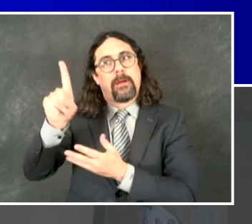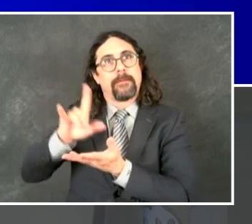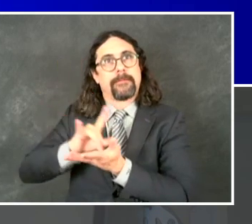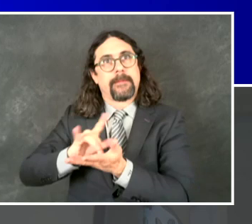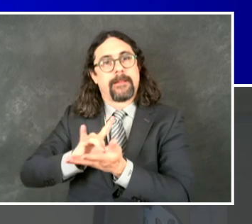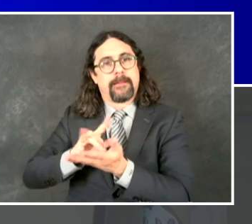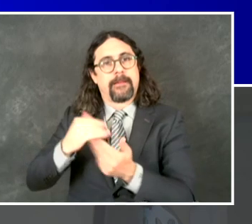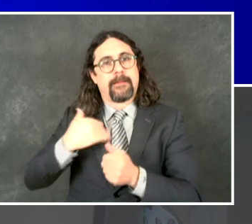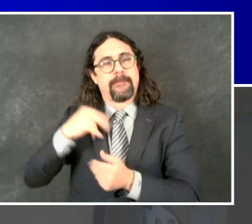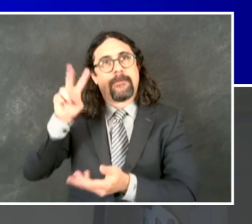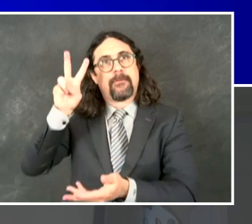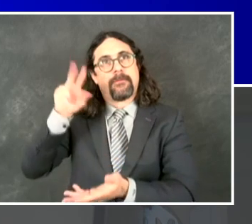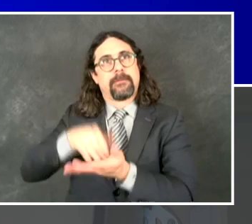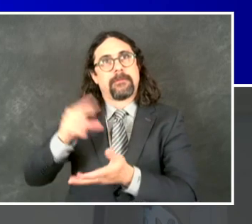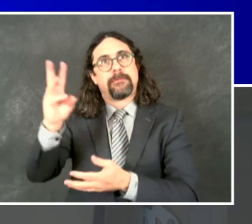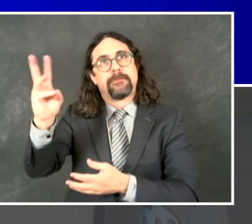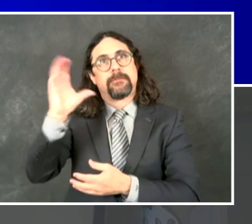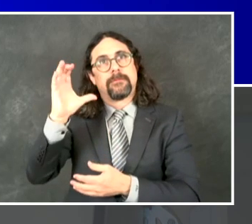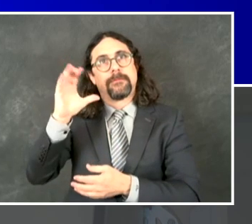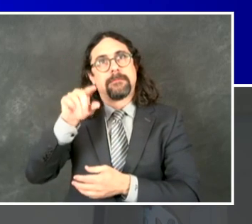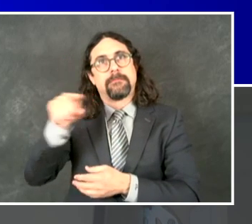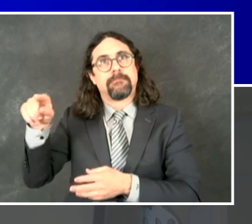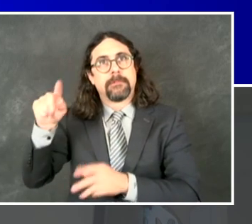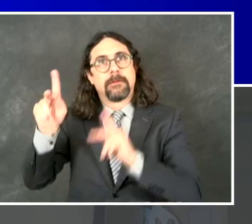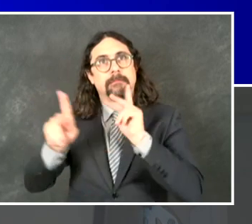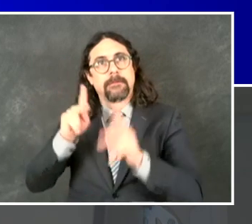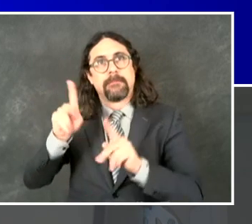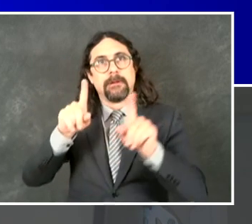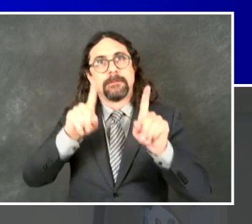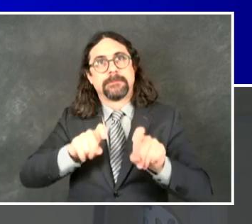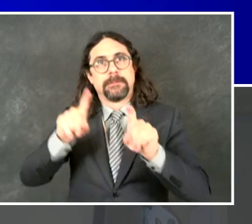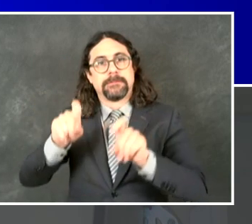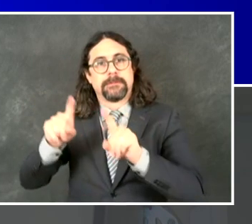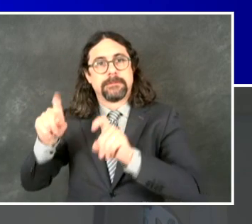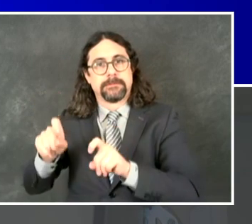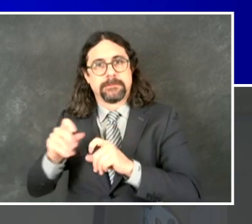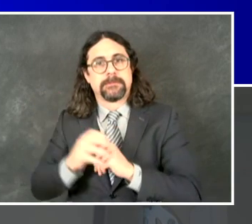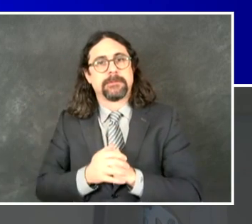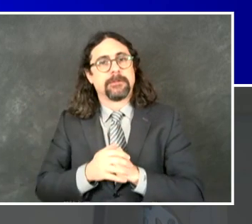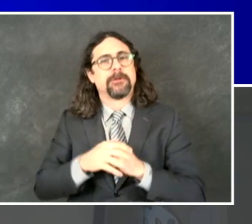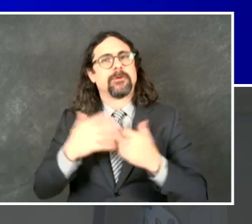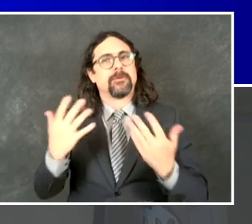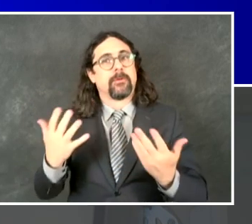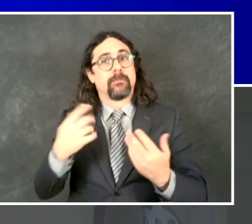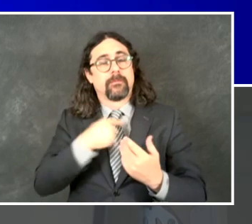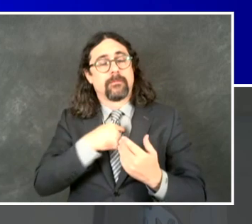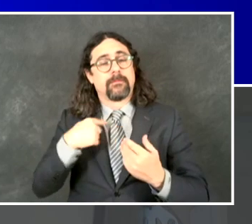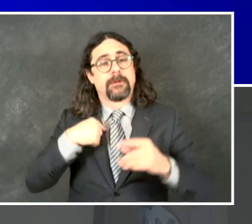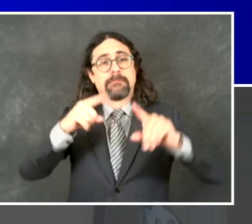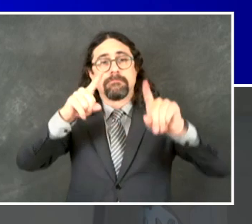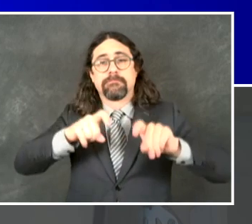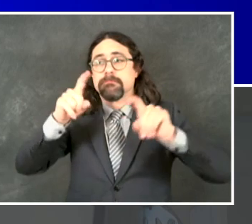SUBSTANTIAL, BUT NW OWE'RE GOING TO BE TAKING IT UP. IT WILL BE 10,000 TESTS PER WEEK OR MORE AT THESE COMMUNITY-BAEDS